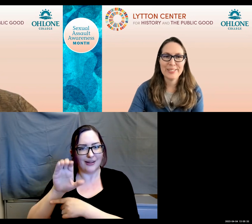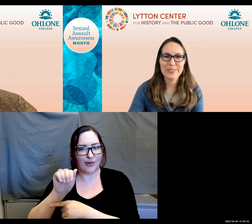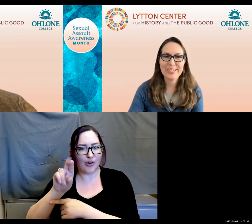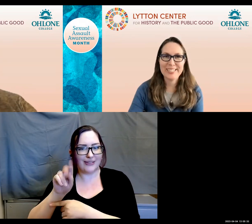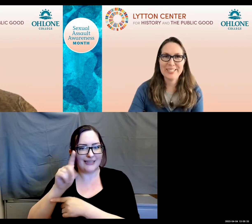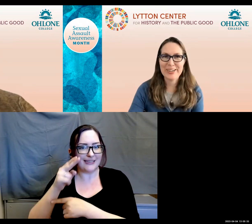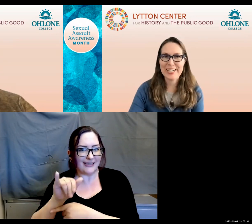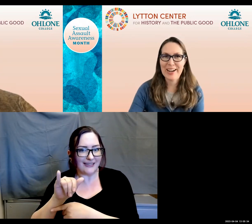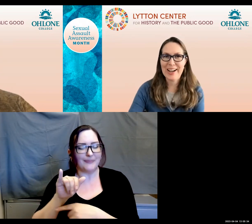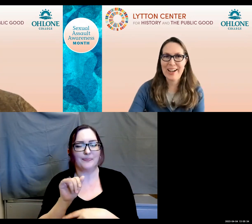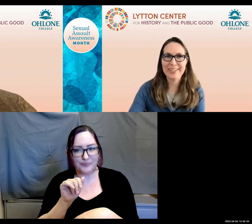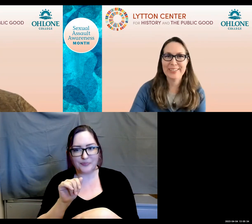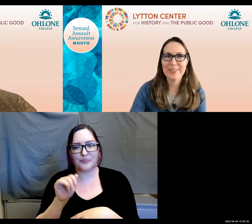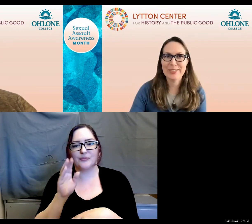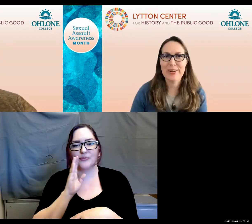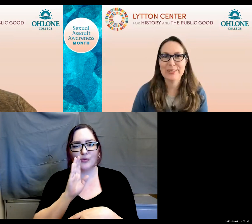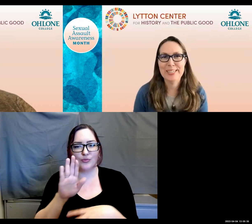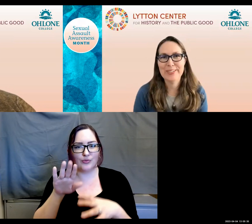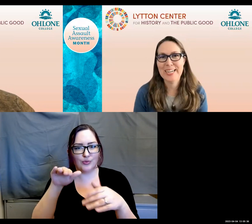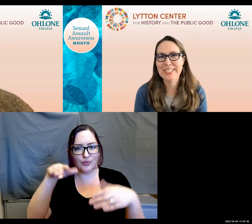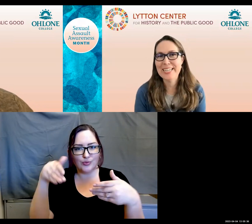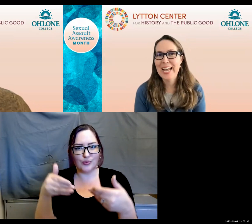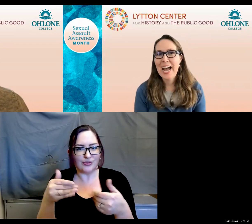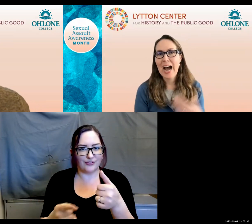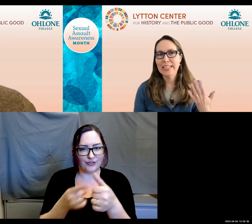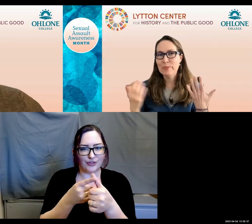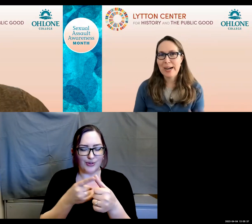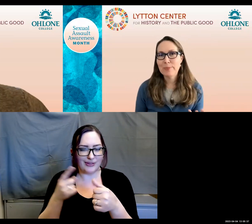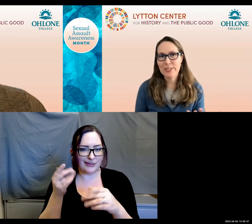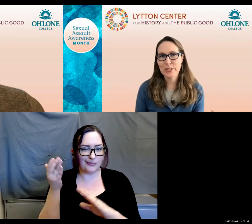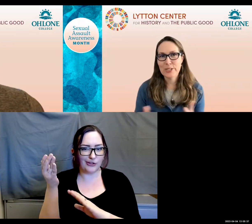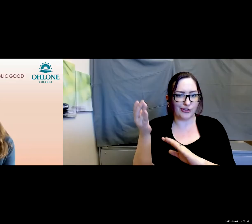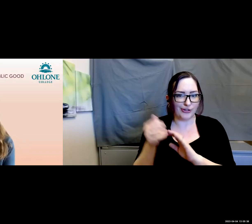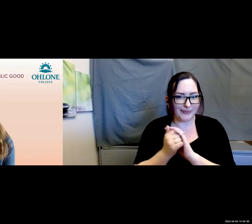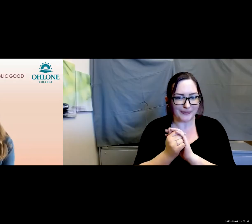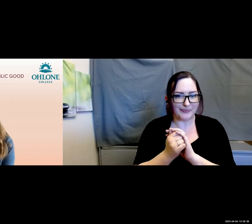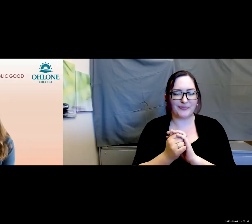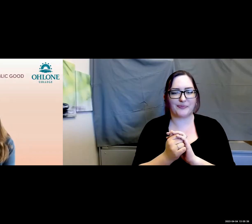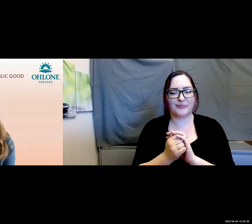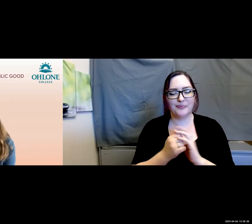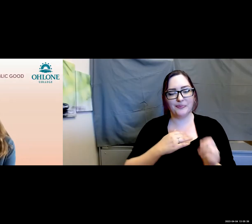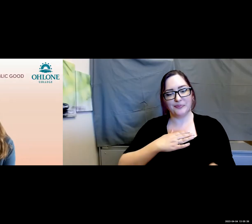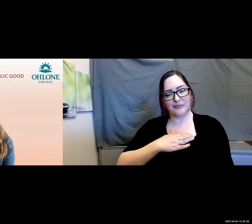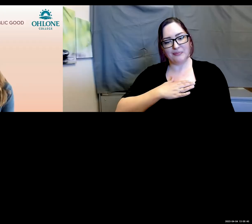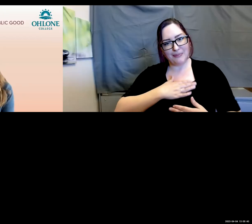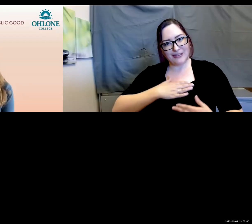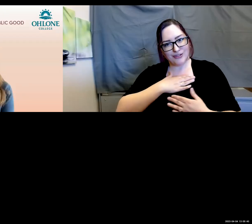Thanks for getting us started, lovely welcome and introduction. It is my pleasure to introduce our first panelist today,